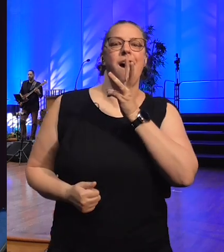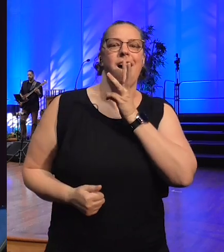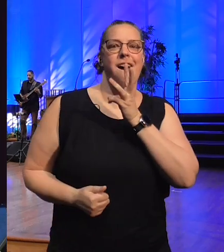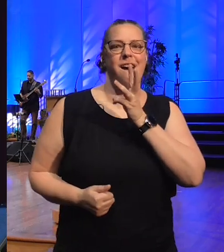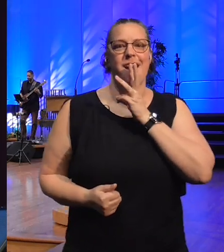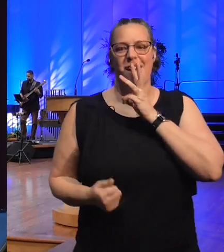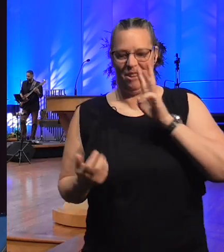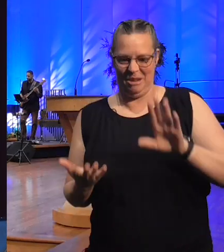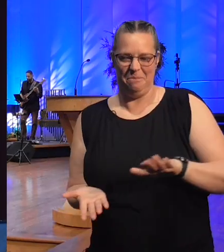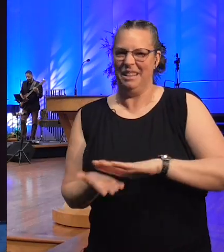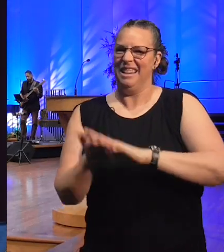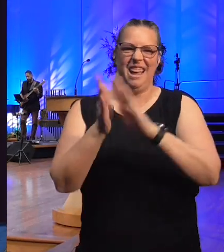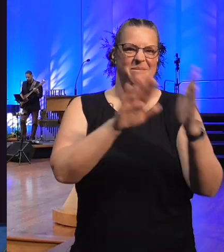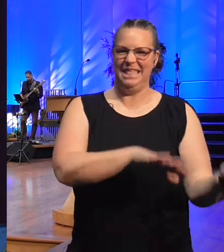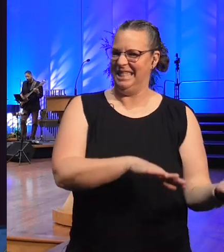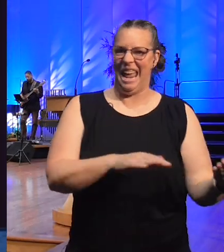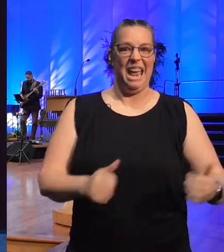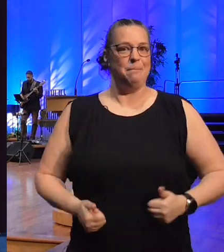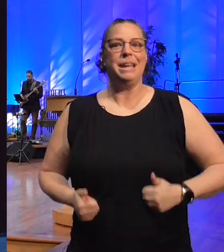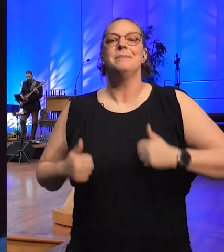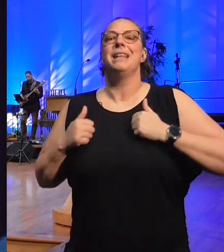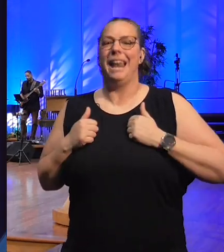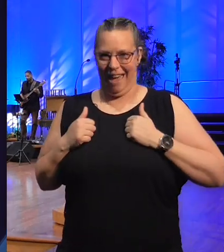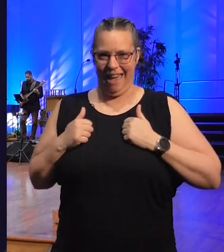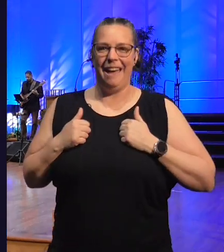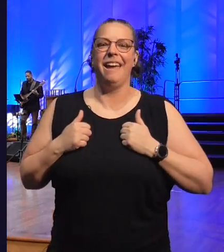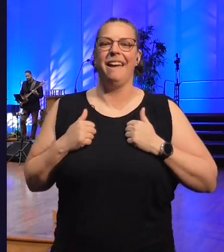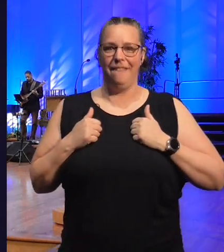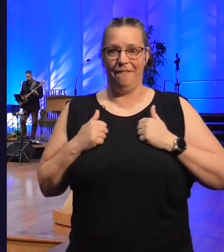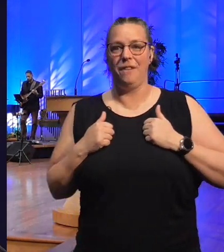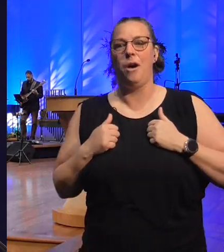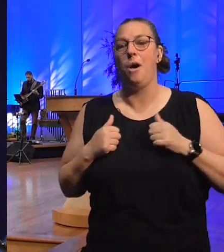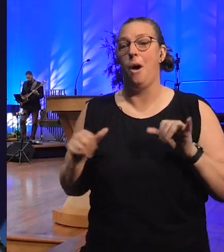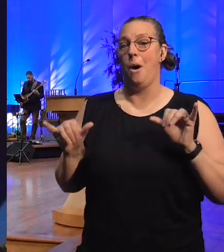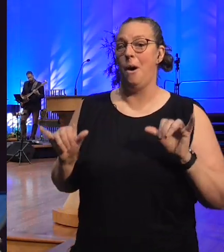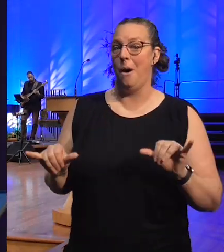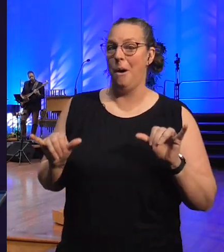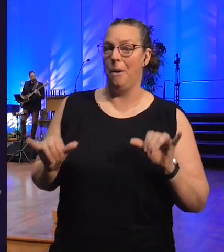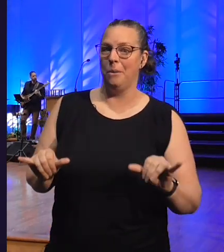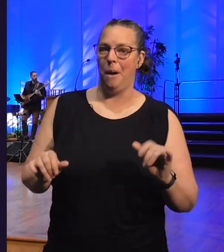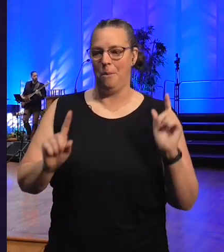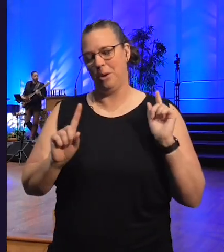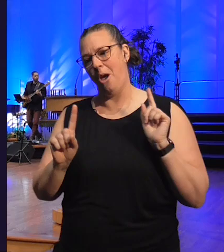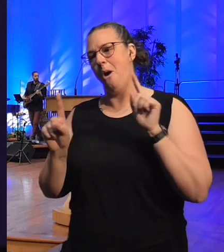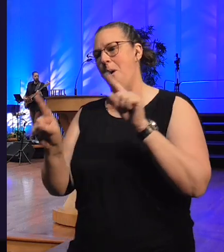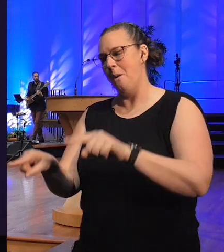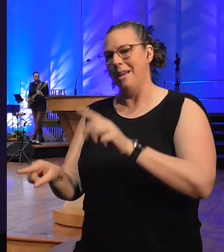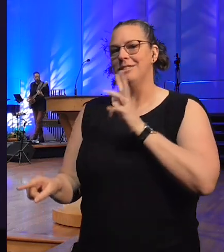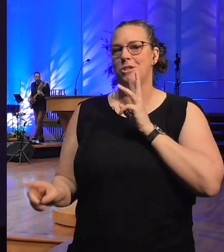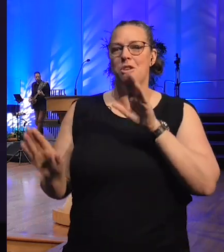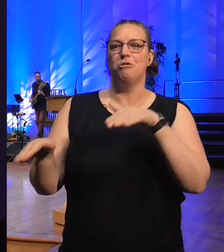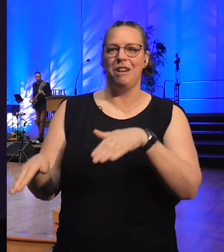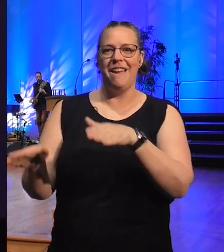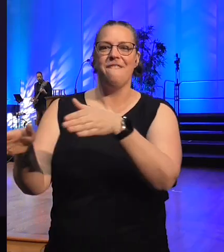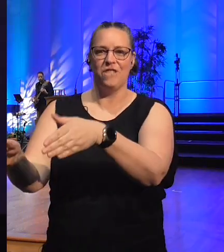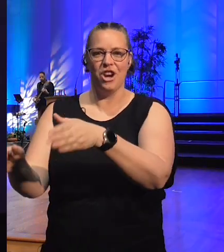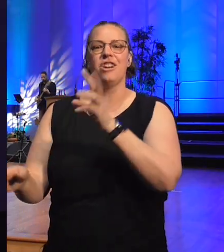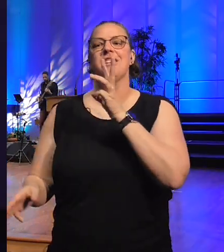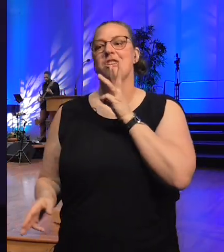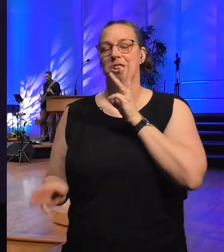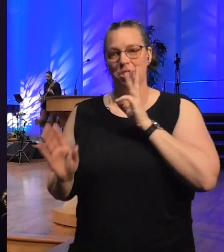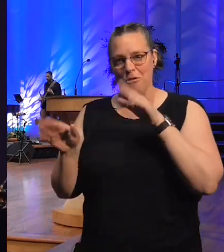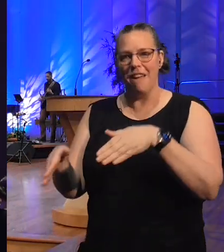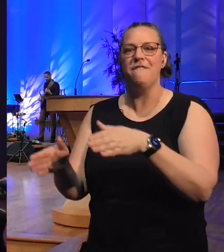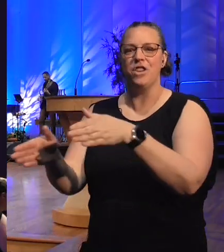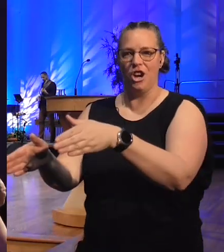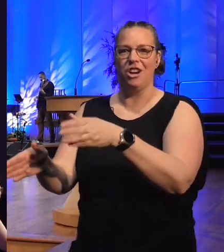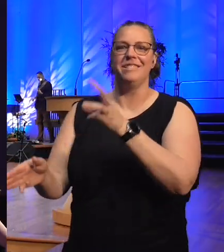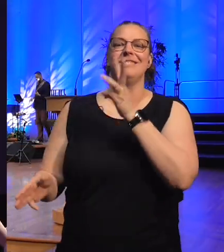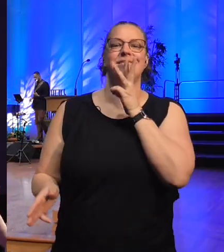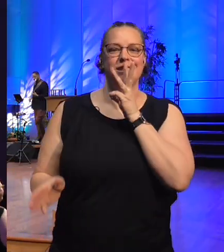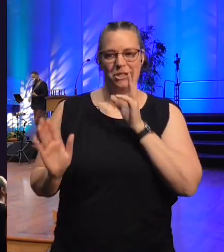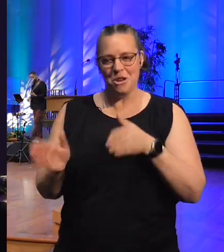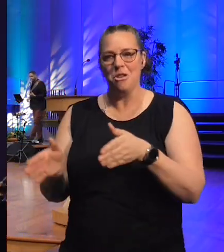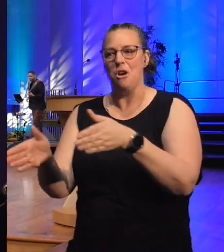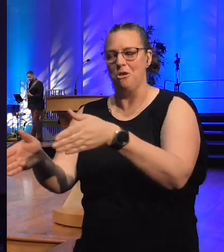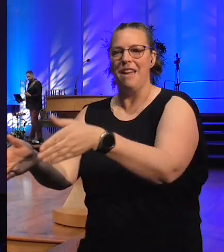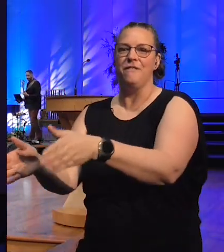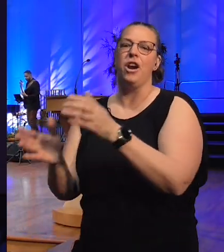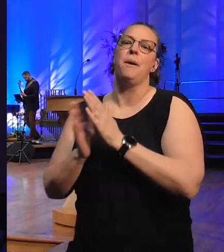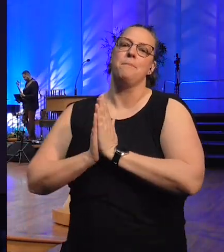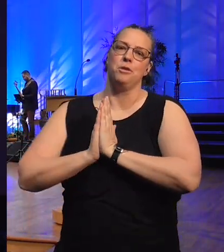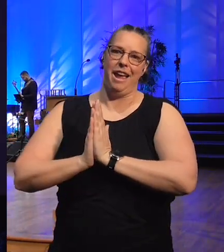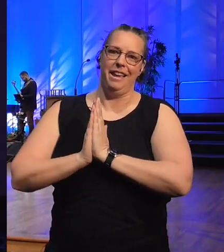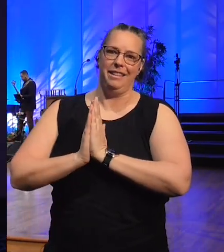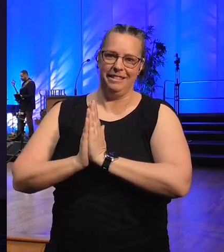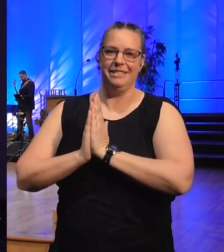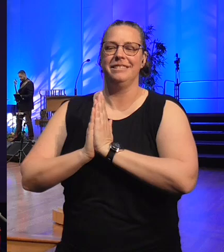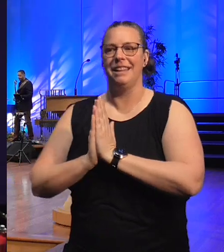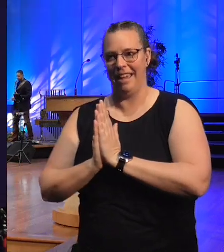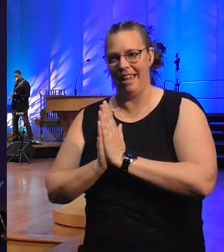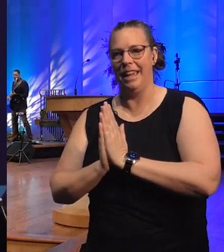brings a dead life oh oh it's going down to the river down to the river down to the river great